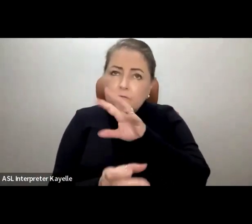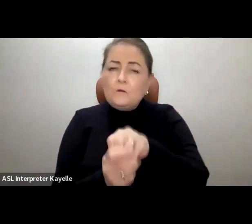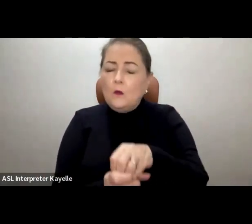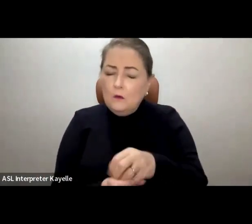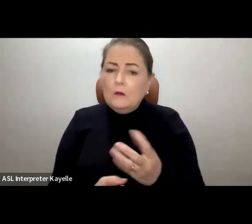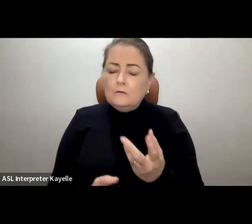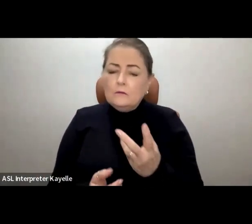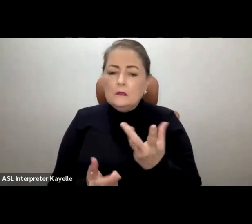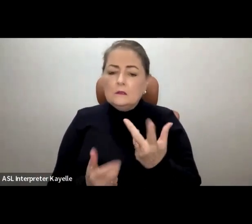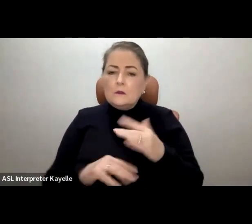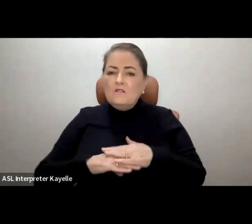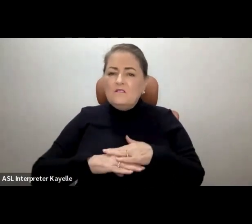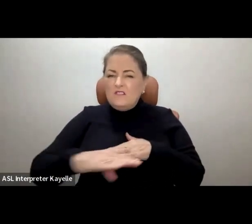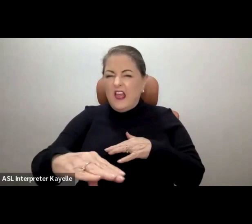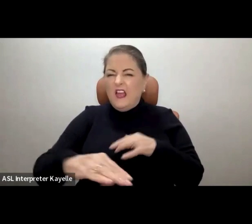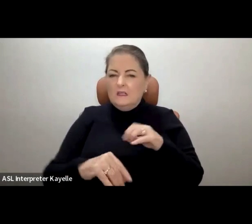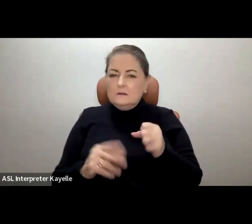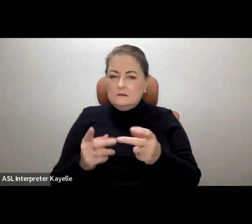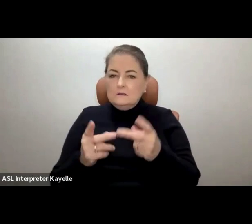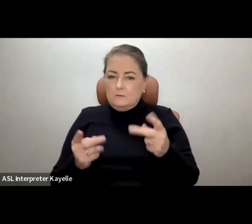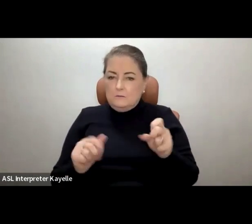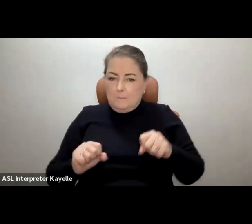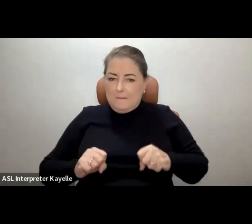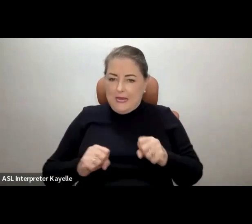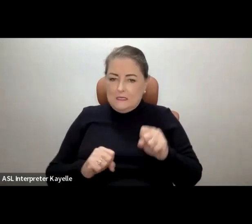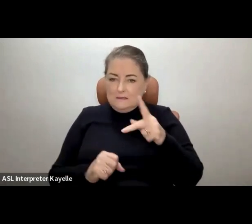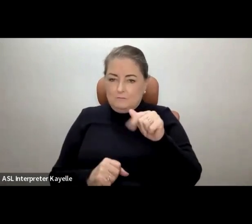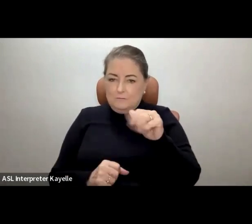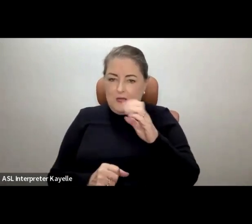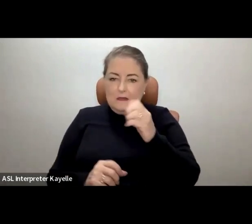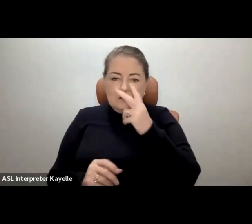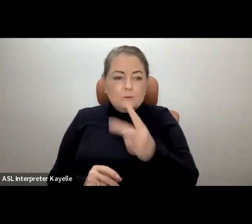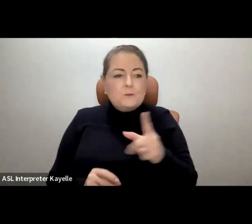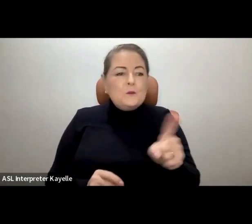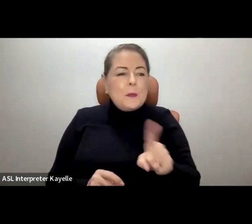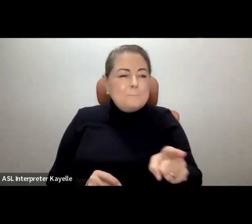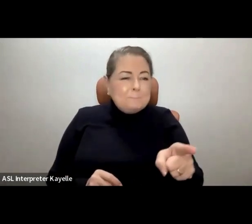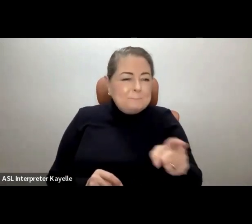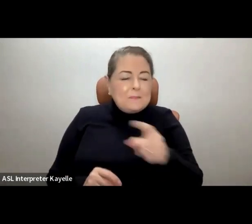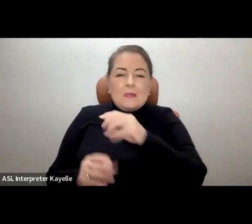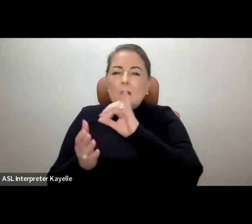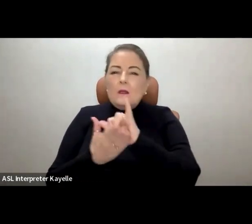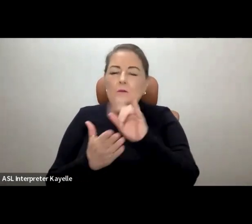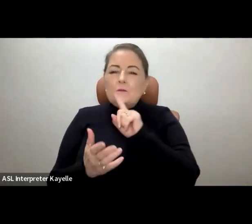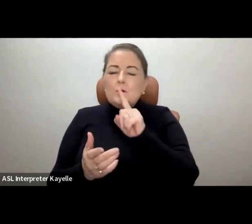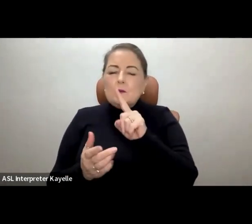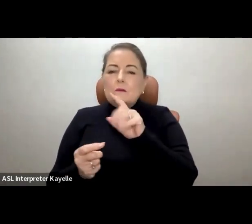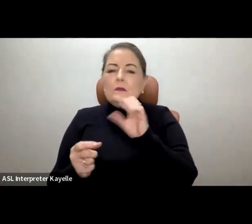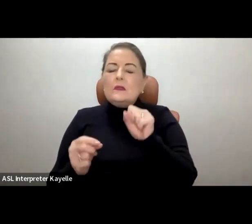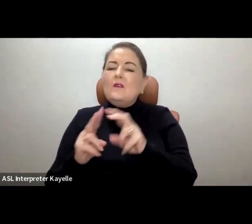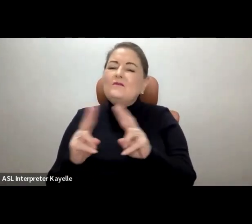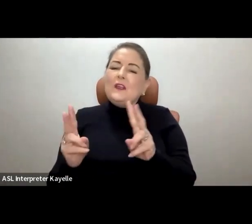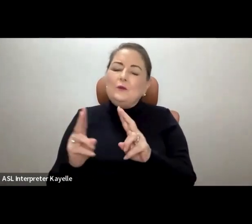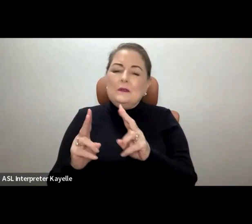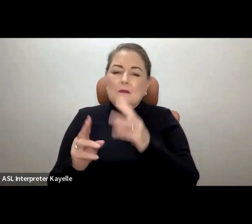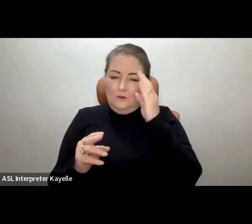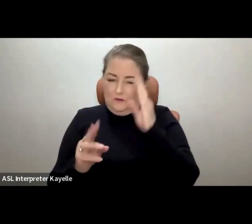space. So it's it's actually a scene space where it's again, I mean, it's it's very I know, we have a very imperfect system and